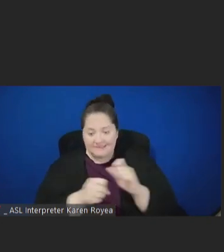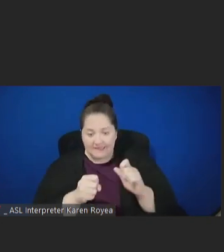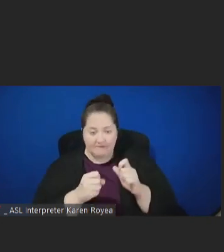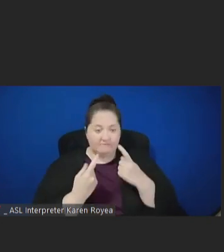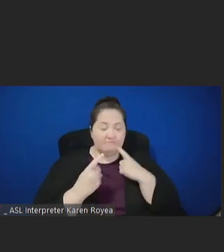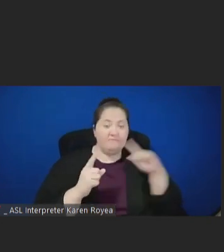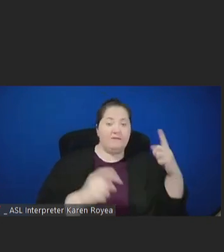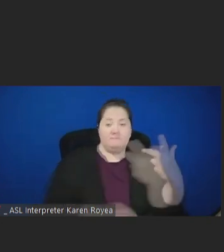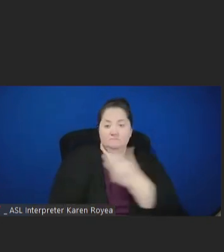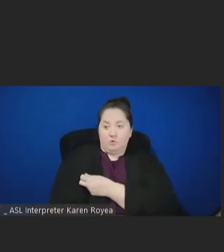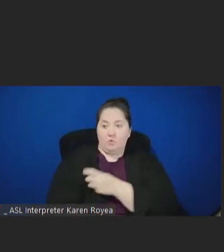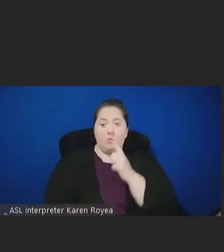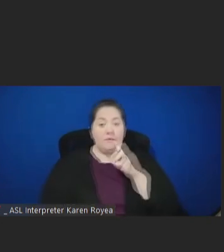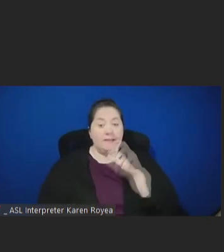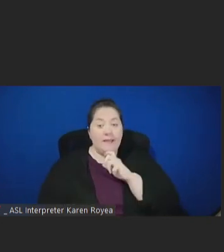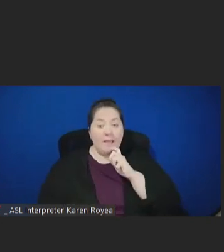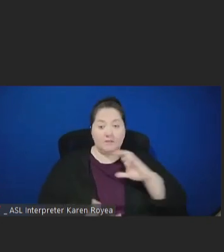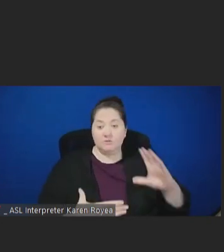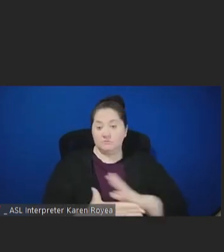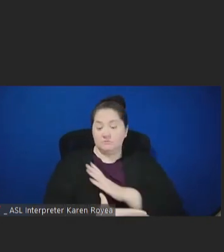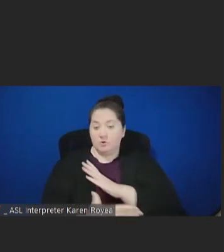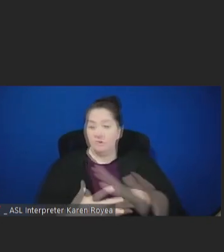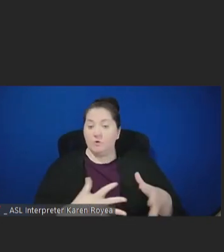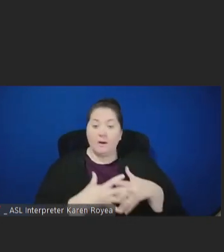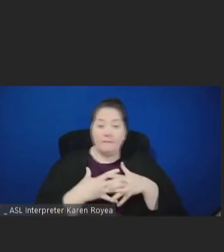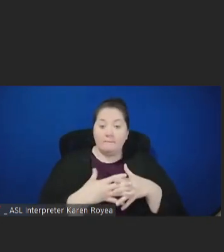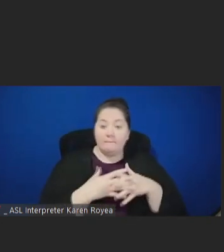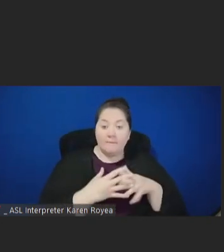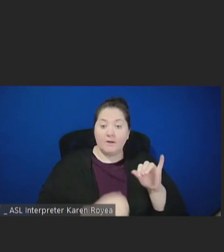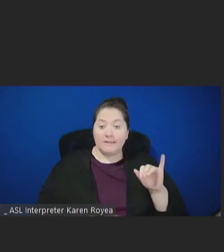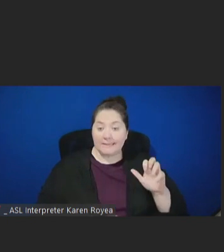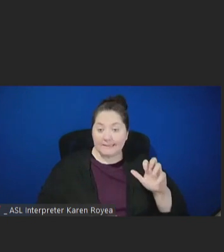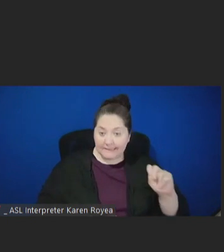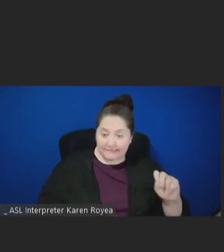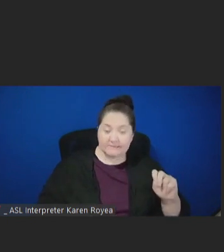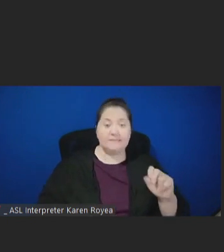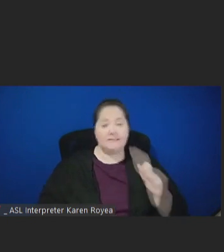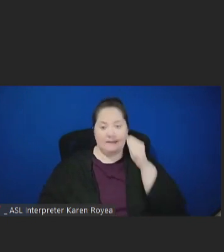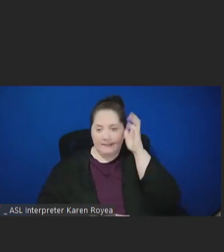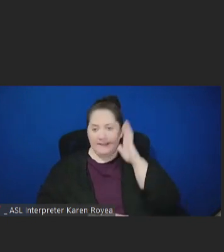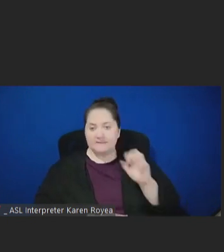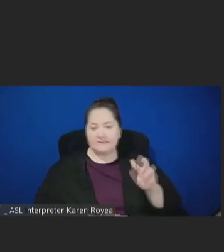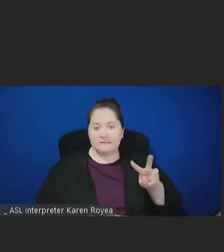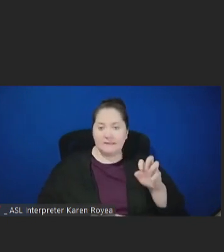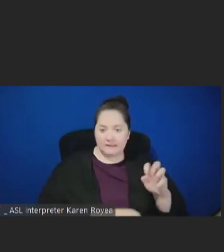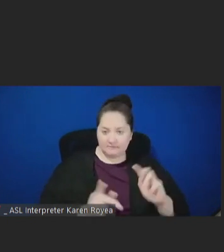age spectrum for American Indian and Alaska Native peoples served by the IHS. Thank you.